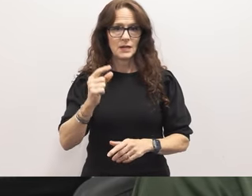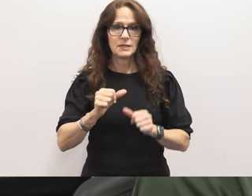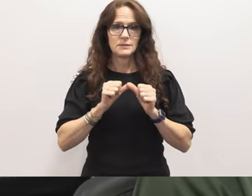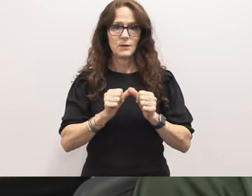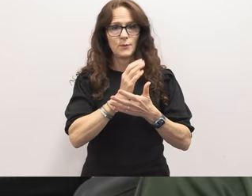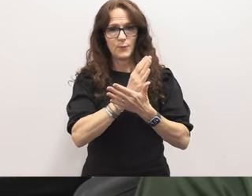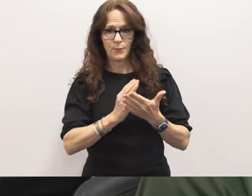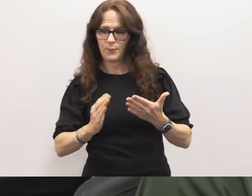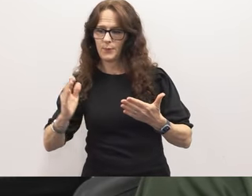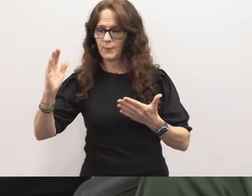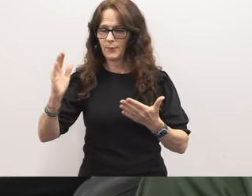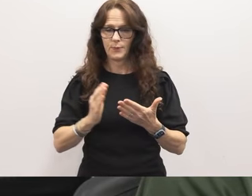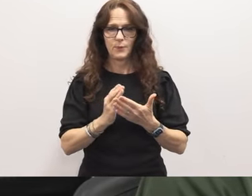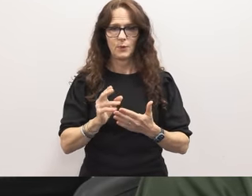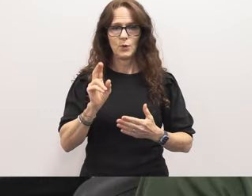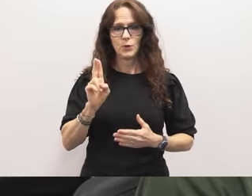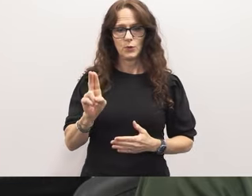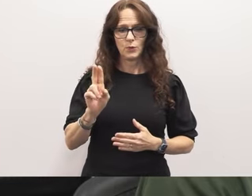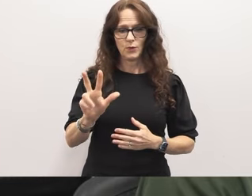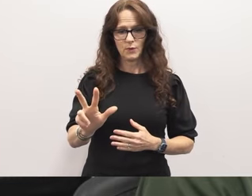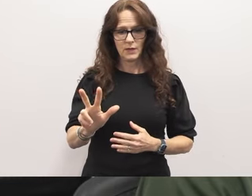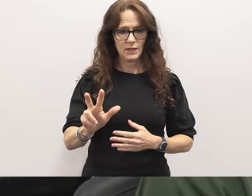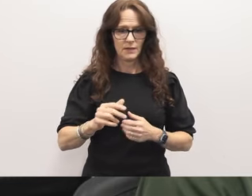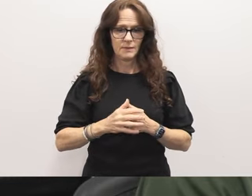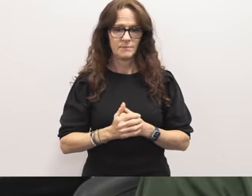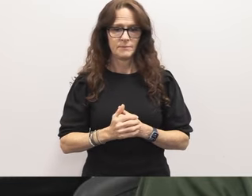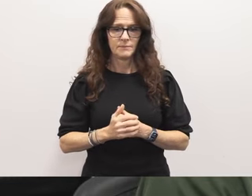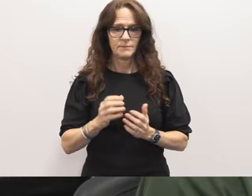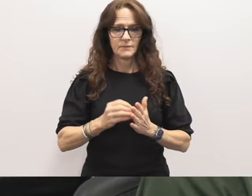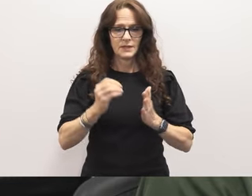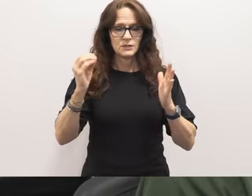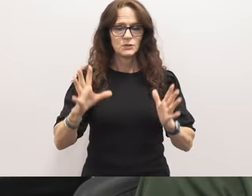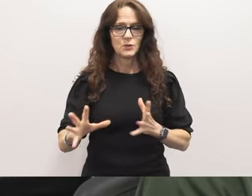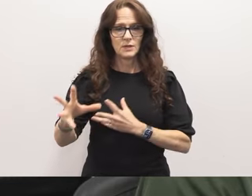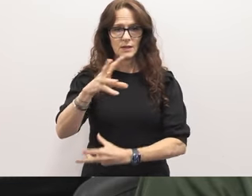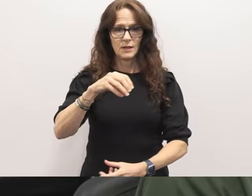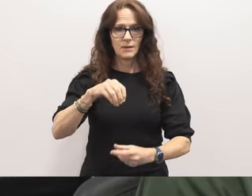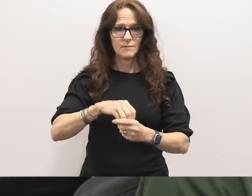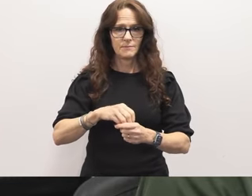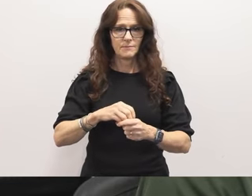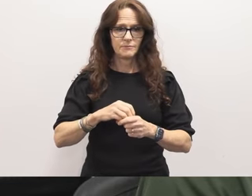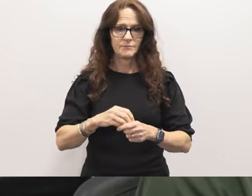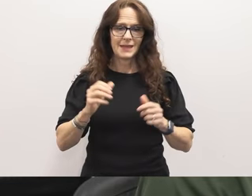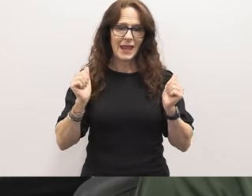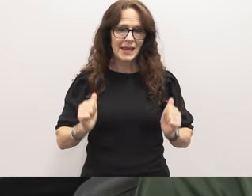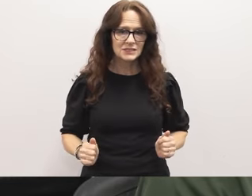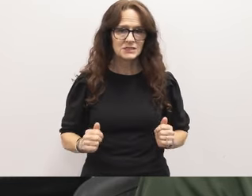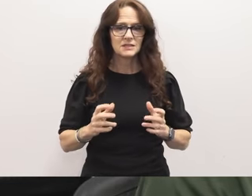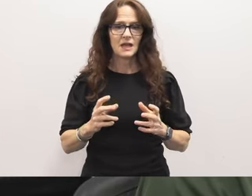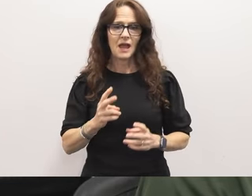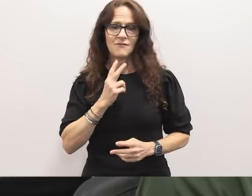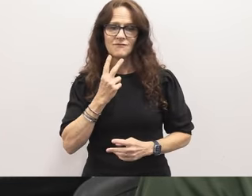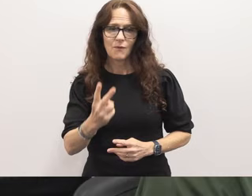So last year we really worked on student engagement, student agency, and student voice. And inside of all of that,